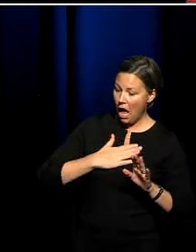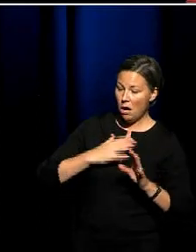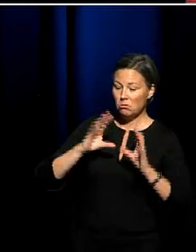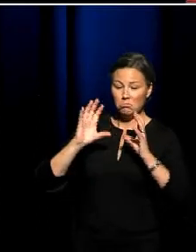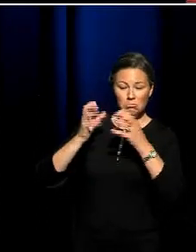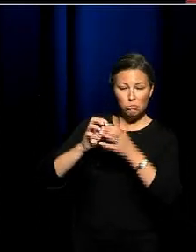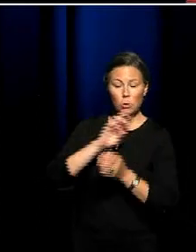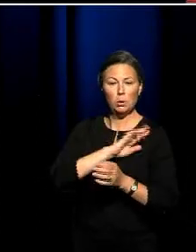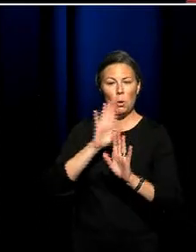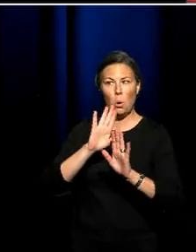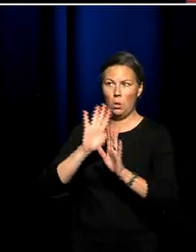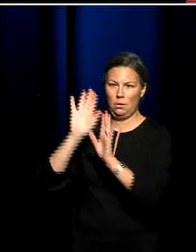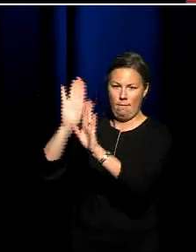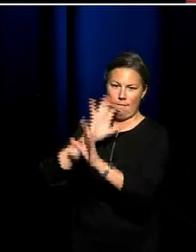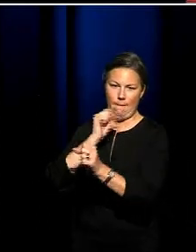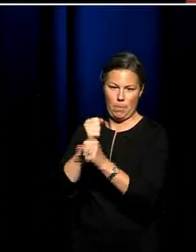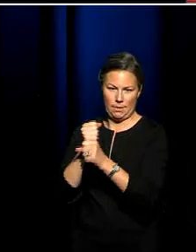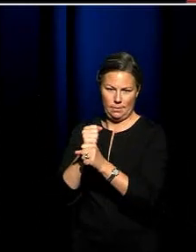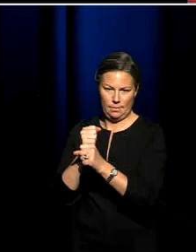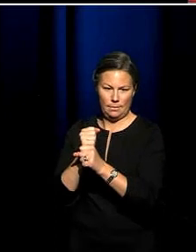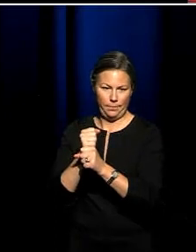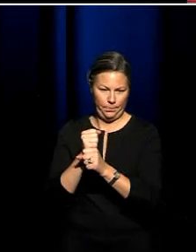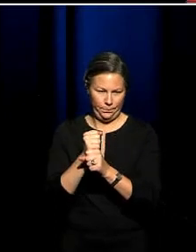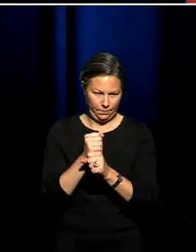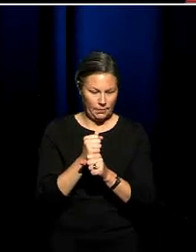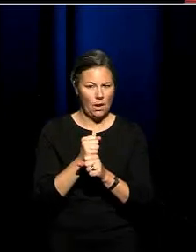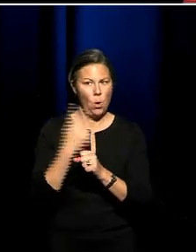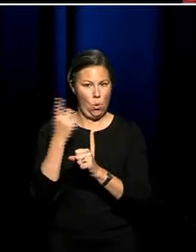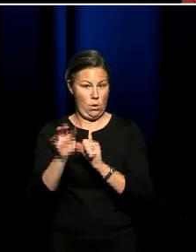a perception of conflict of interest and a reasonable apprehension of bias is a